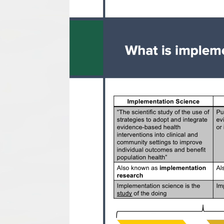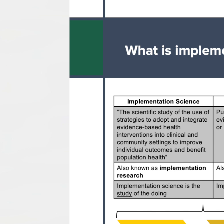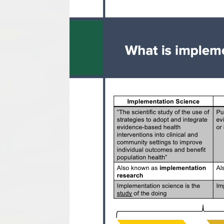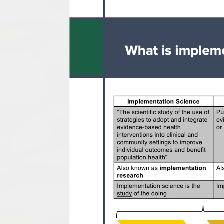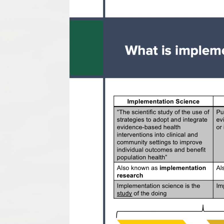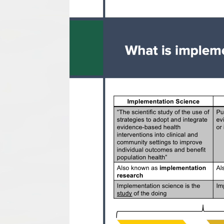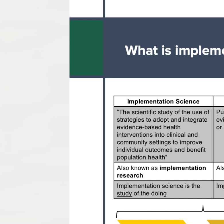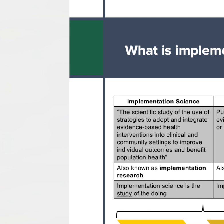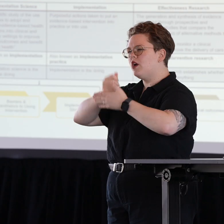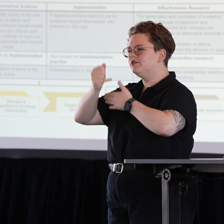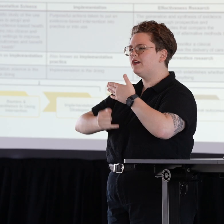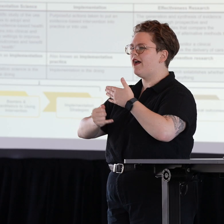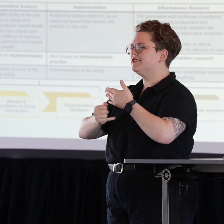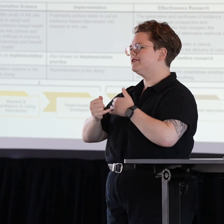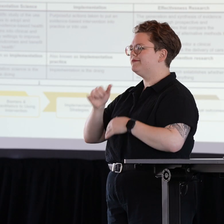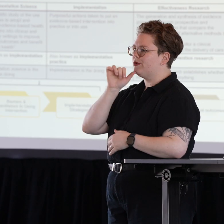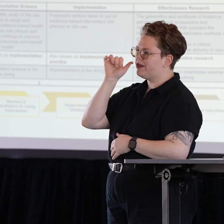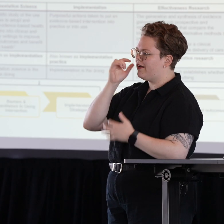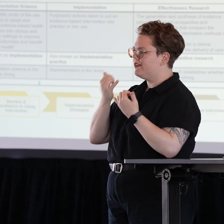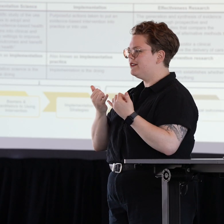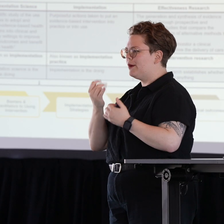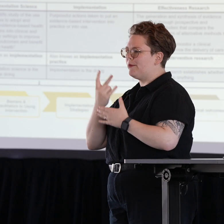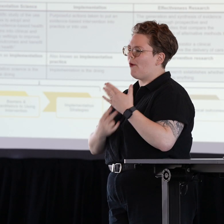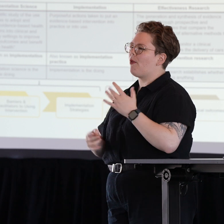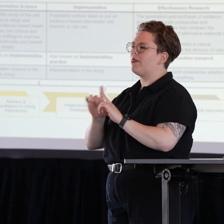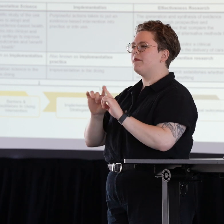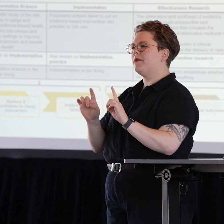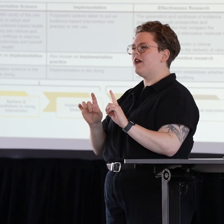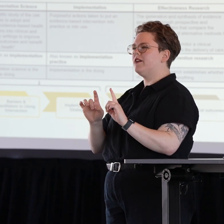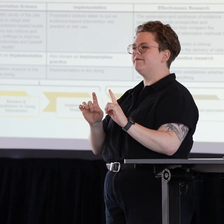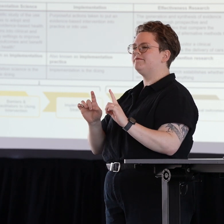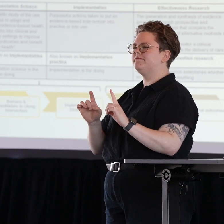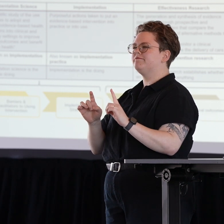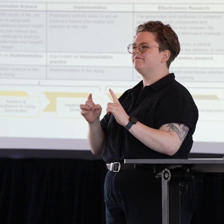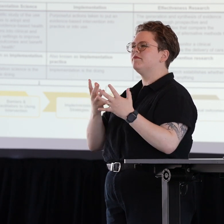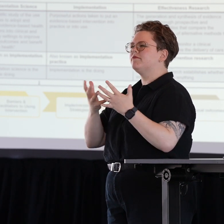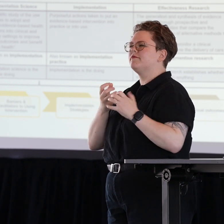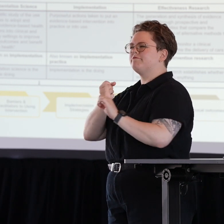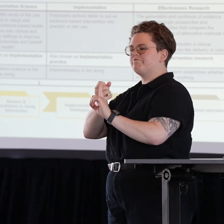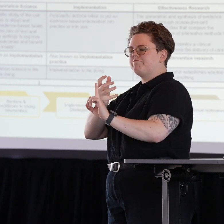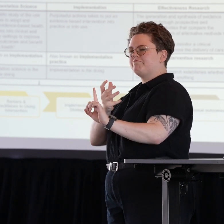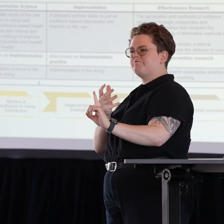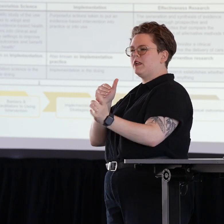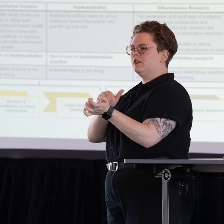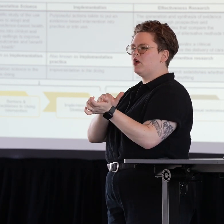last day and a half. And what I want to do here is just kind of maybe elaborate on what Dr Graham was talking about. He